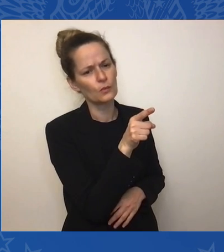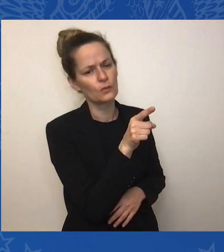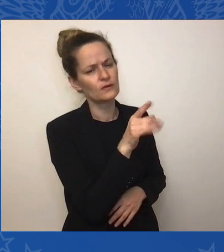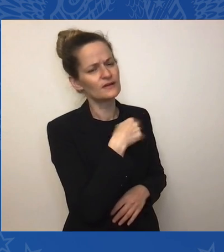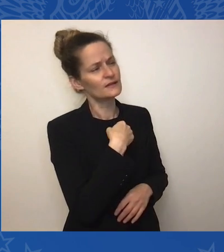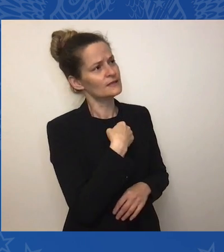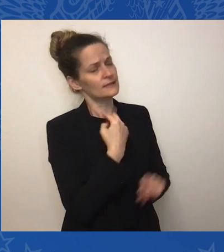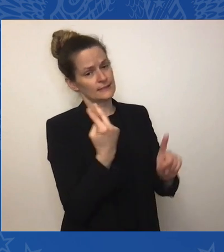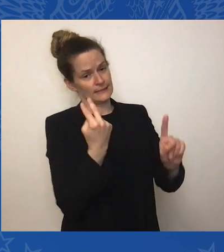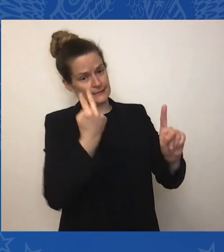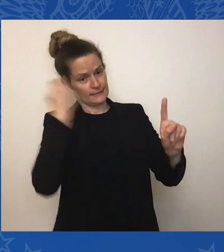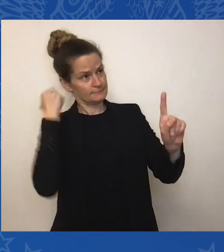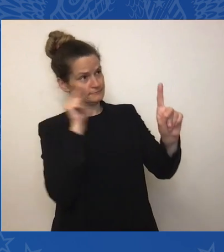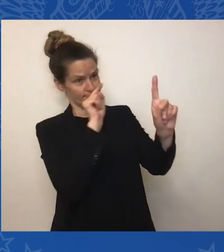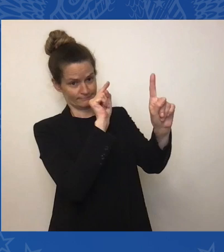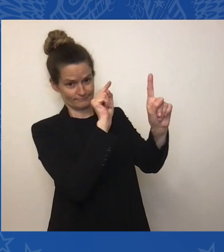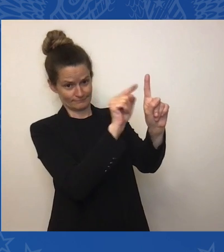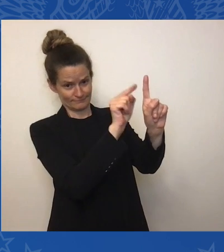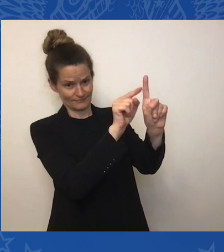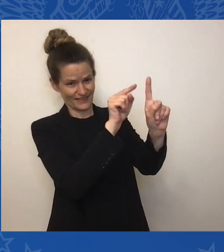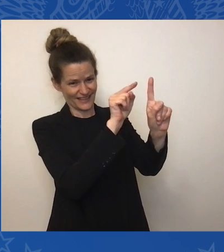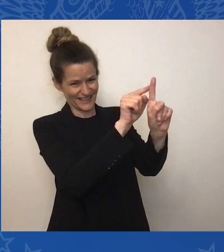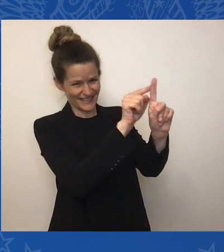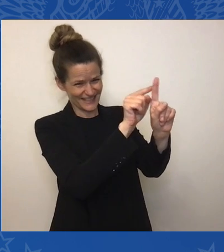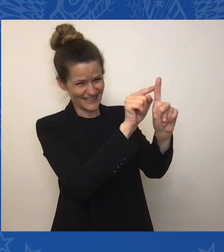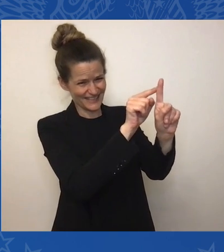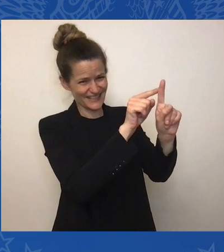And I turned -- it was after a Democratic off-year convention.